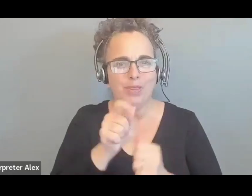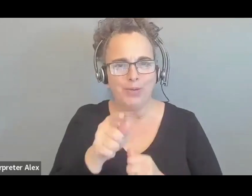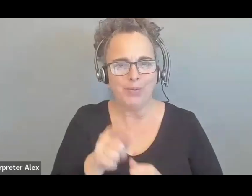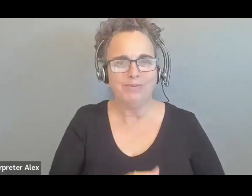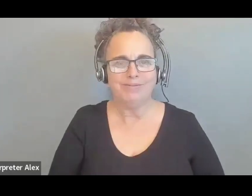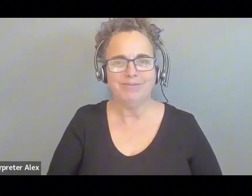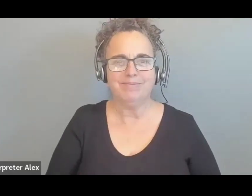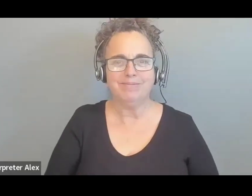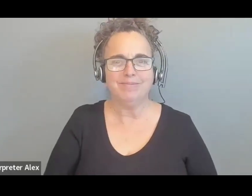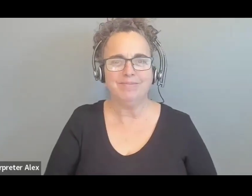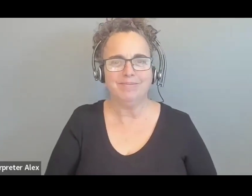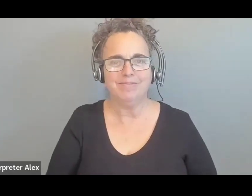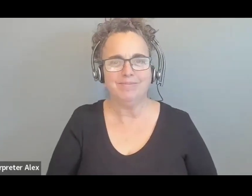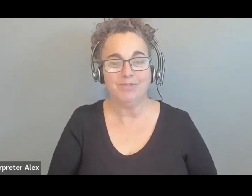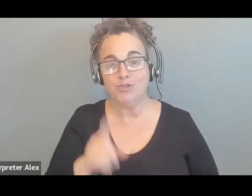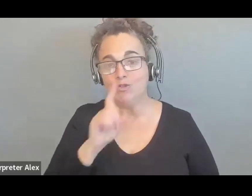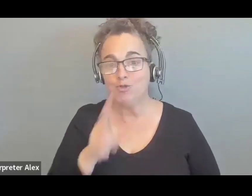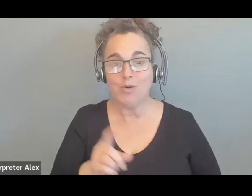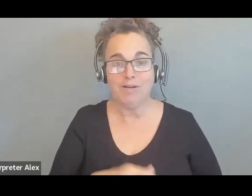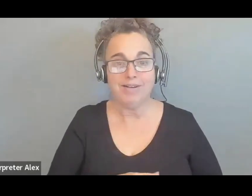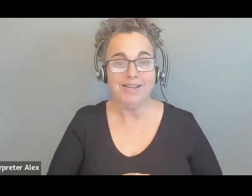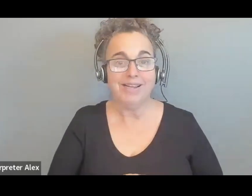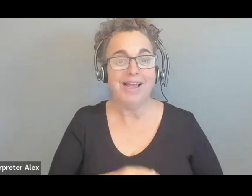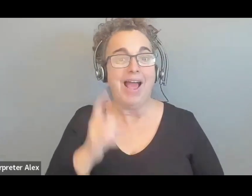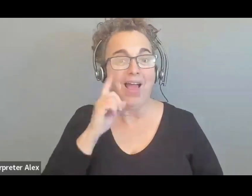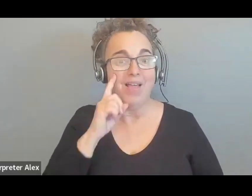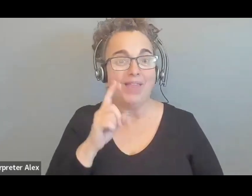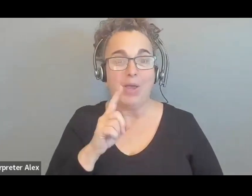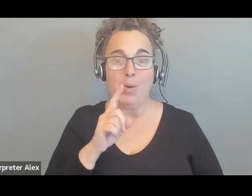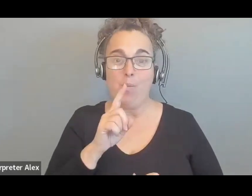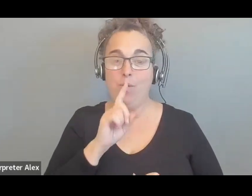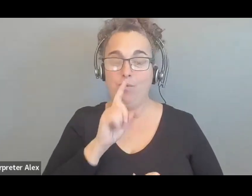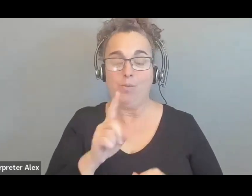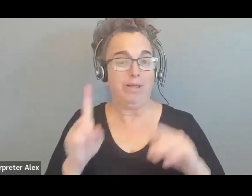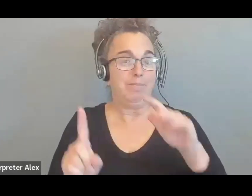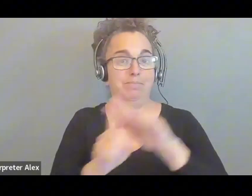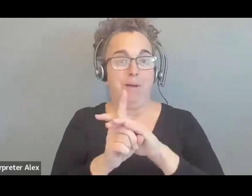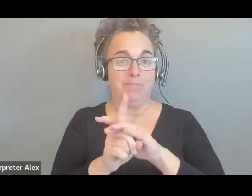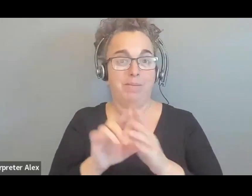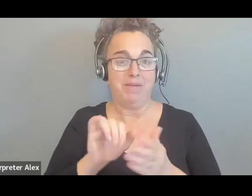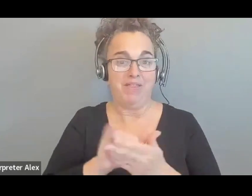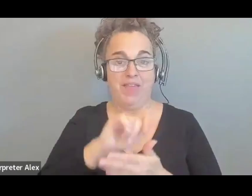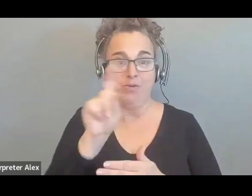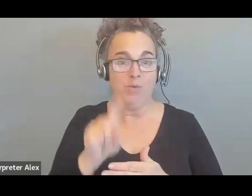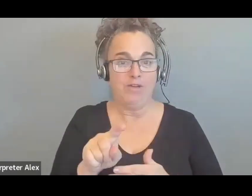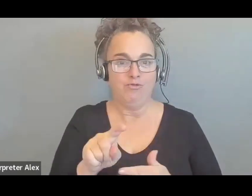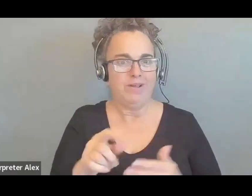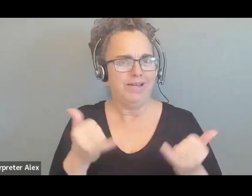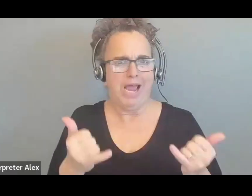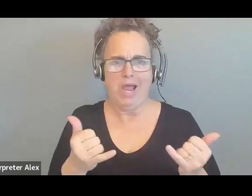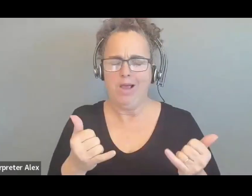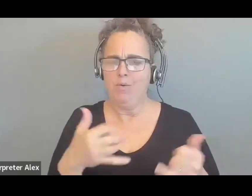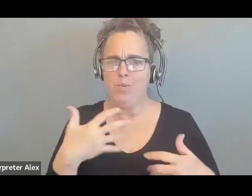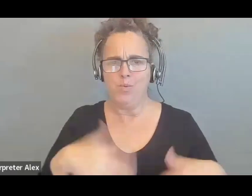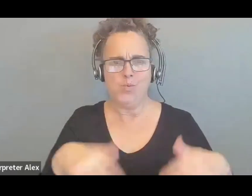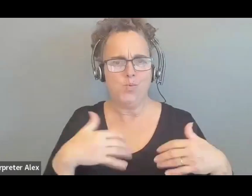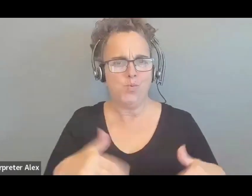Sure. I think what jumps out to that question is we are at such an exciting time for this,